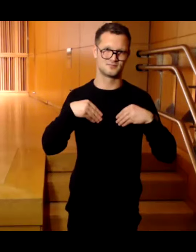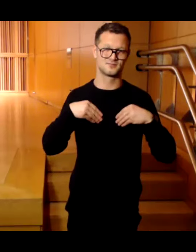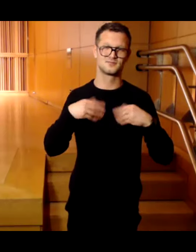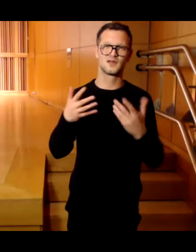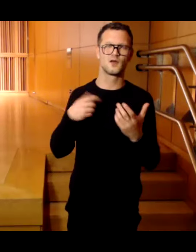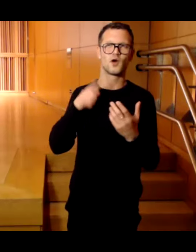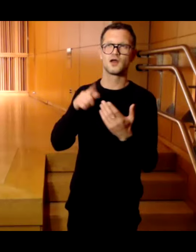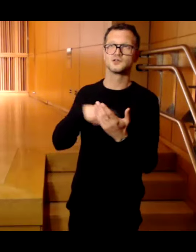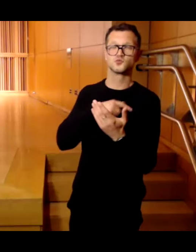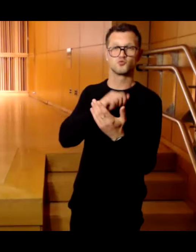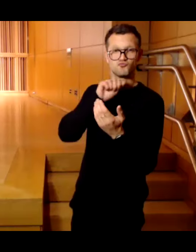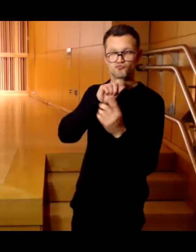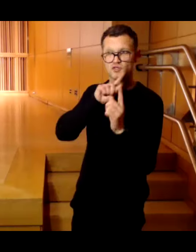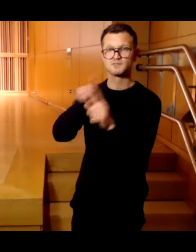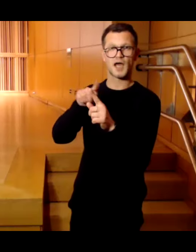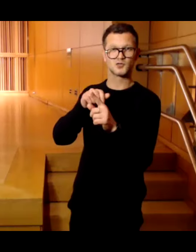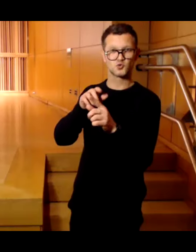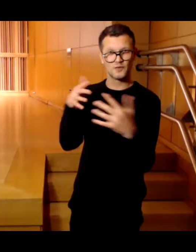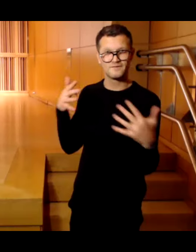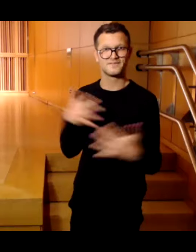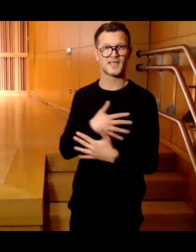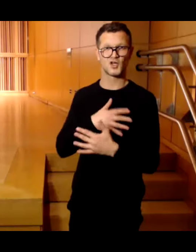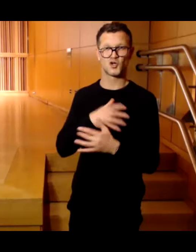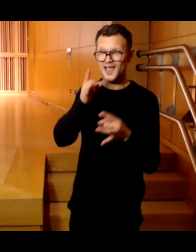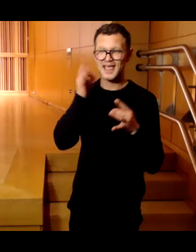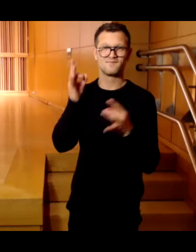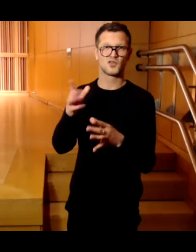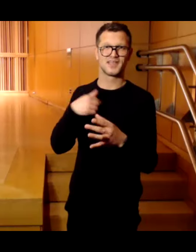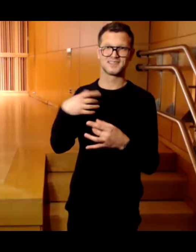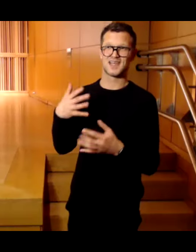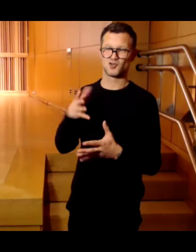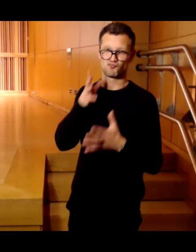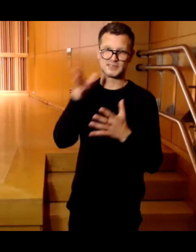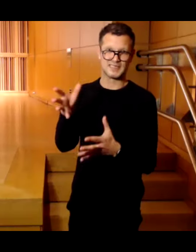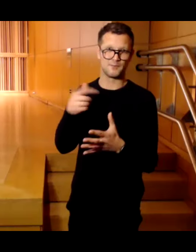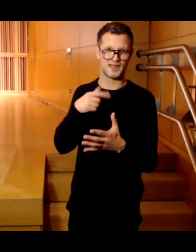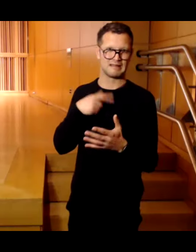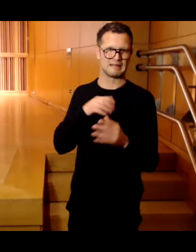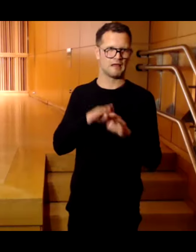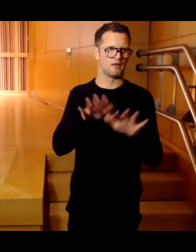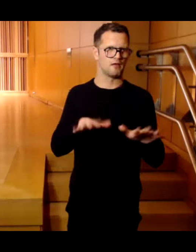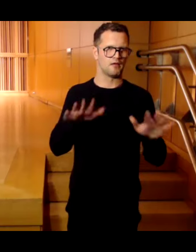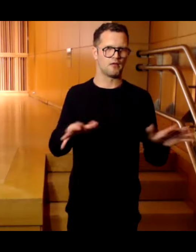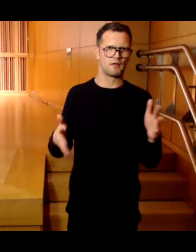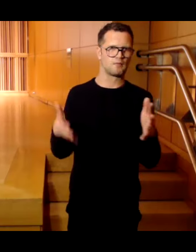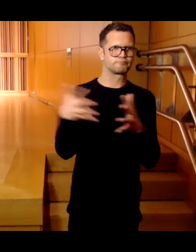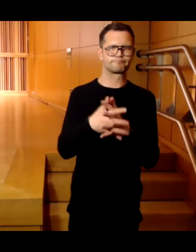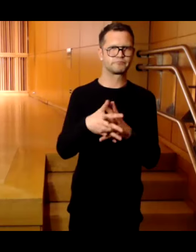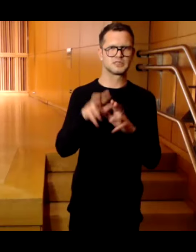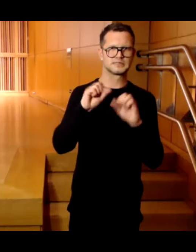hatefulness and resentment. that so plague us by examining and deploying already extant, discursive.